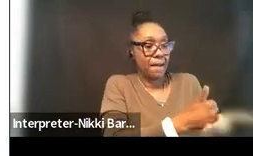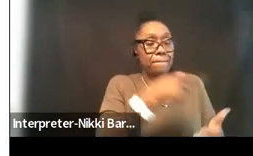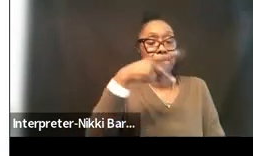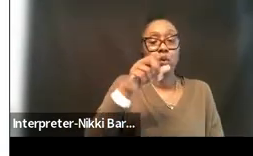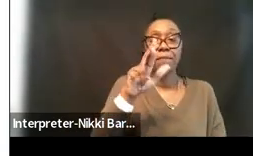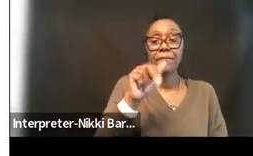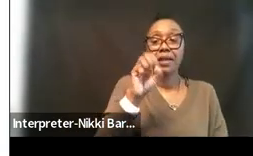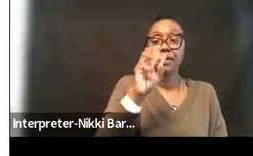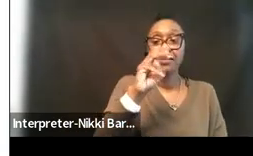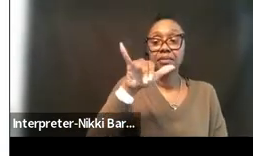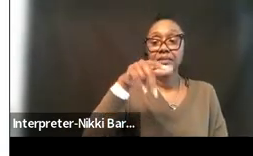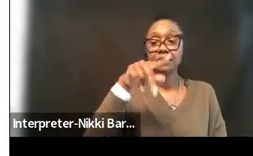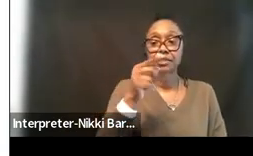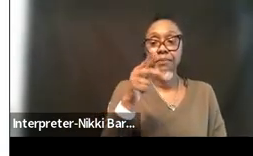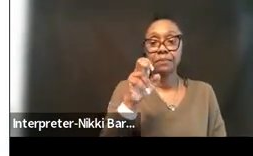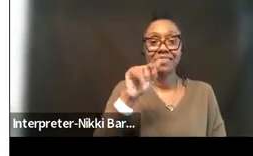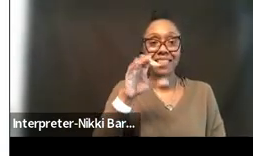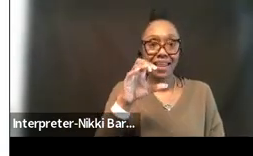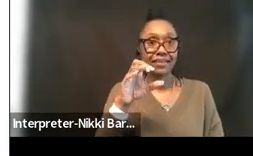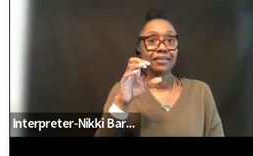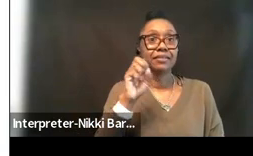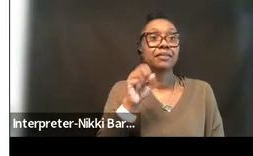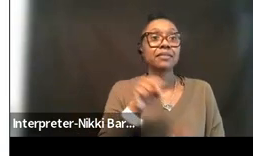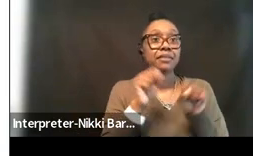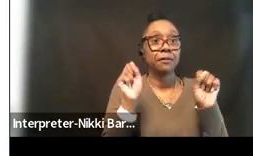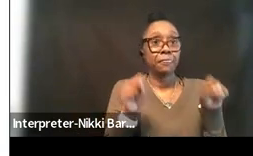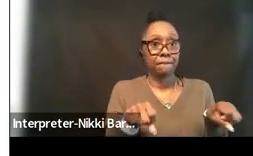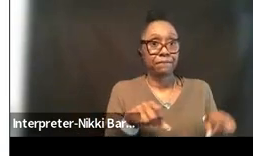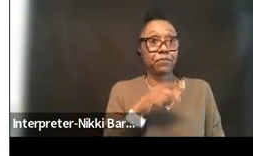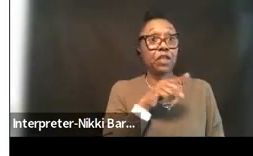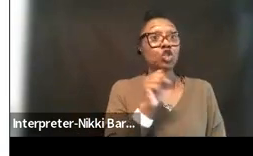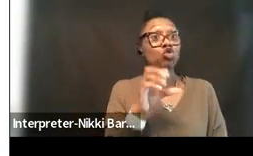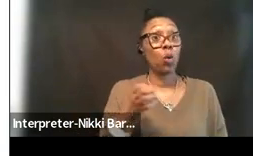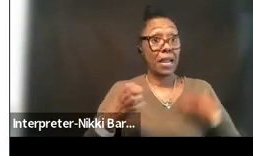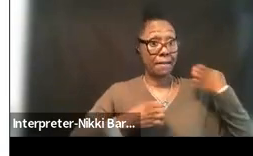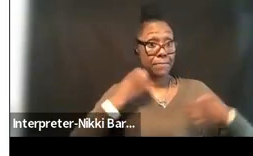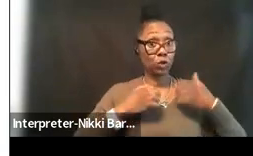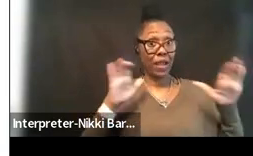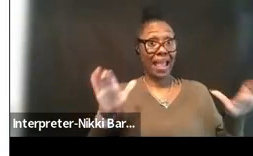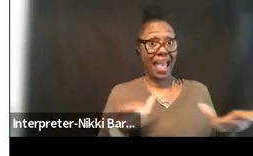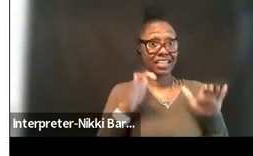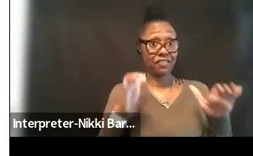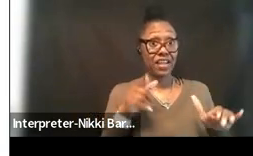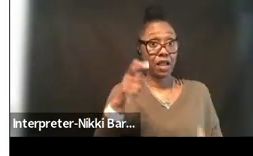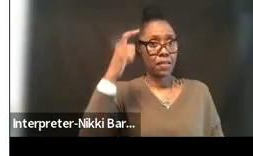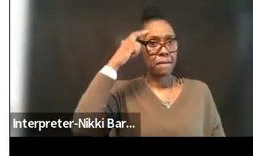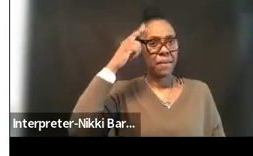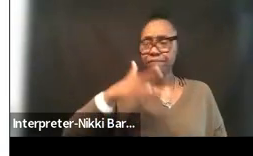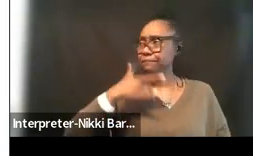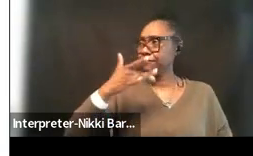This occurs when the sympathetic nervous system is activated as we've said. The brain is sensing a threat and this causes a sense of panic.